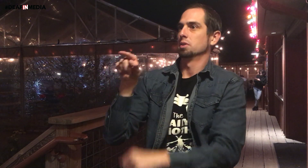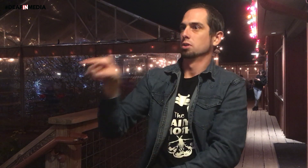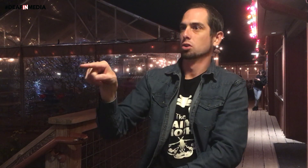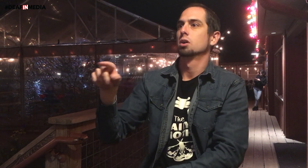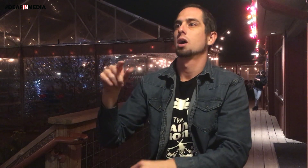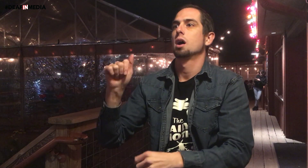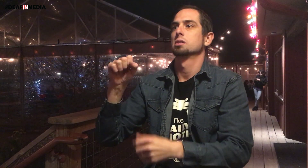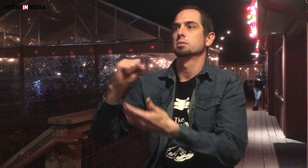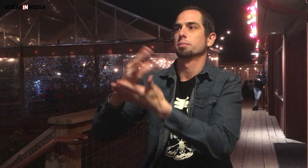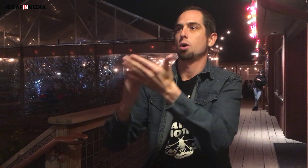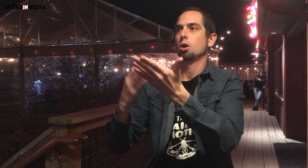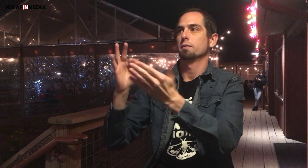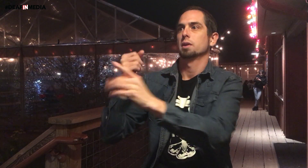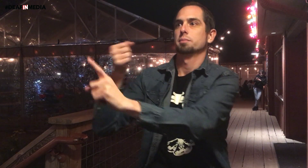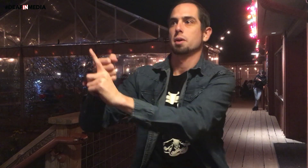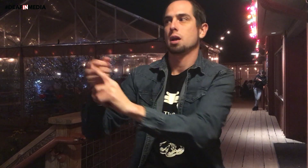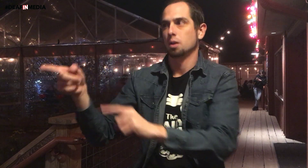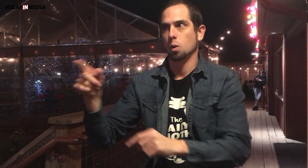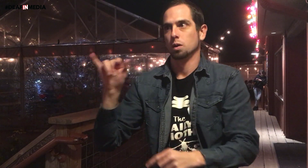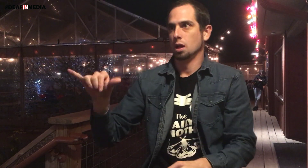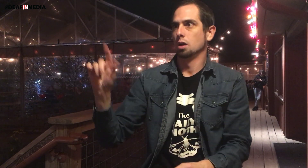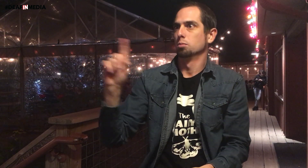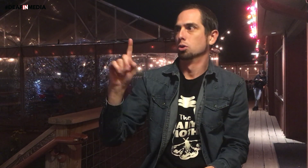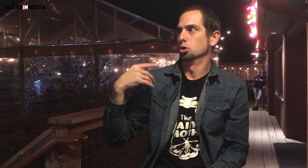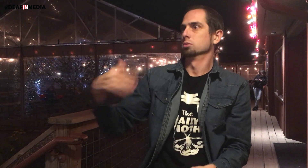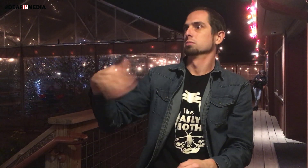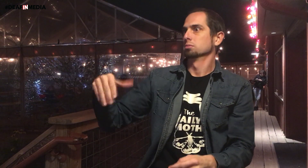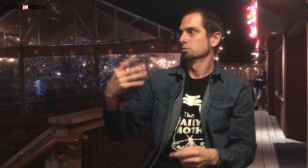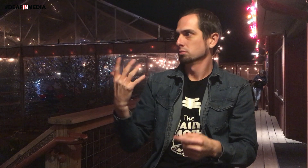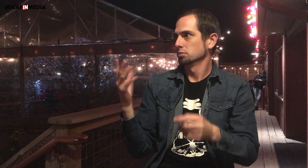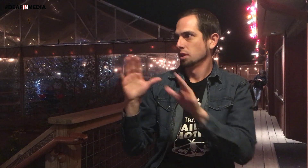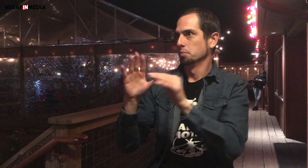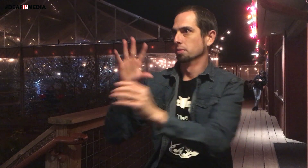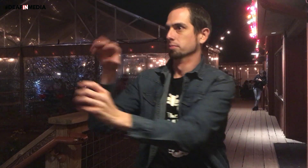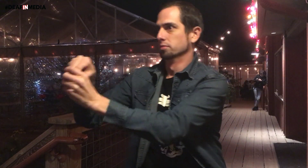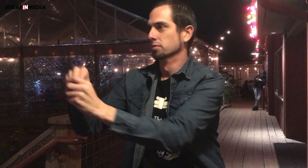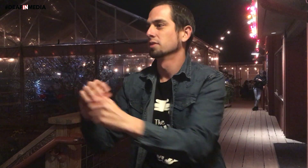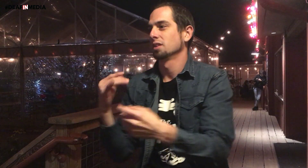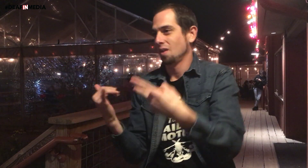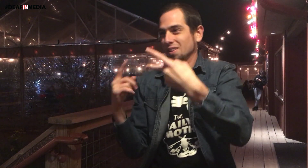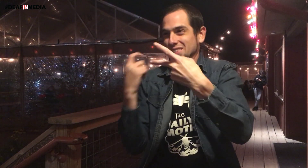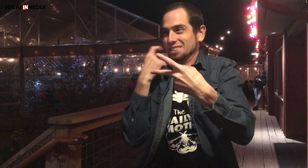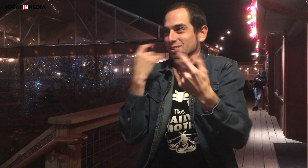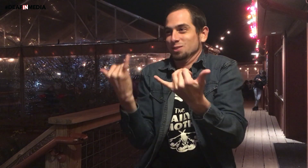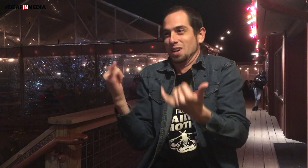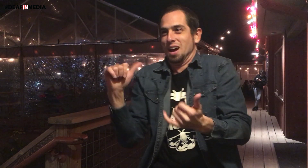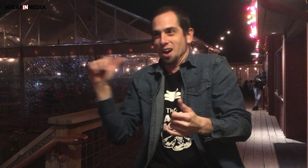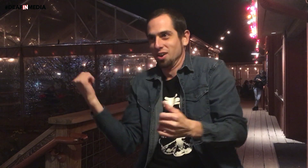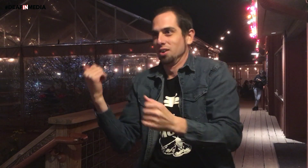and it mentioned "The Daily moth" there and how it had an impact and was involved. Also, just today I